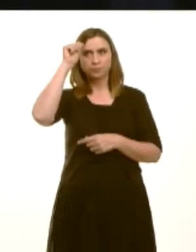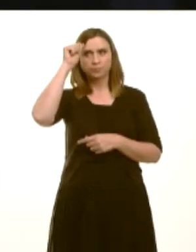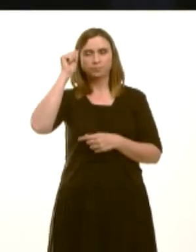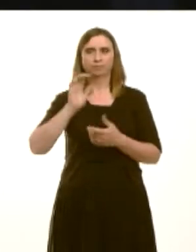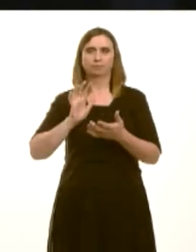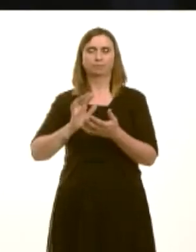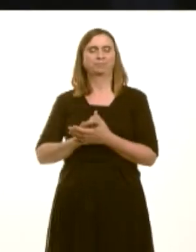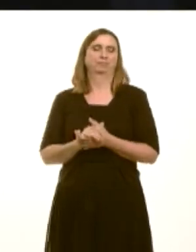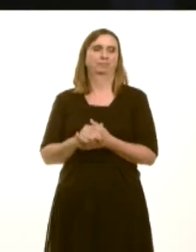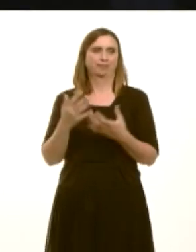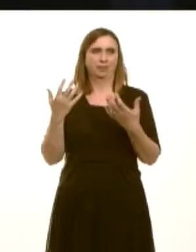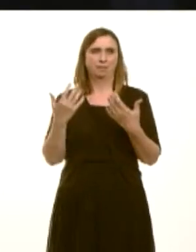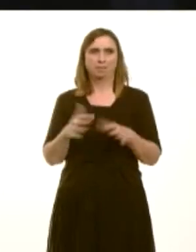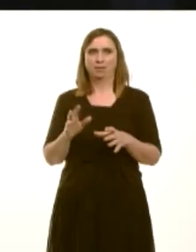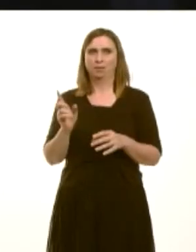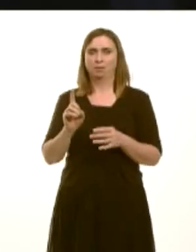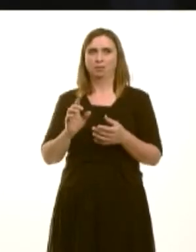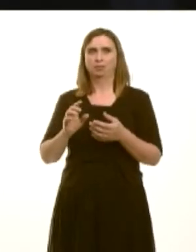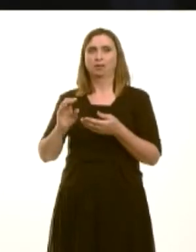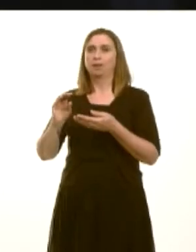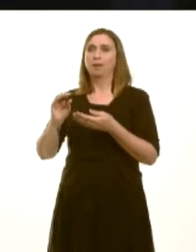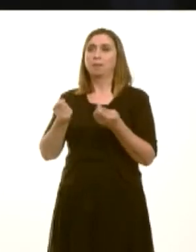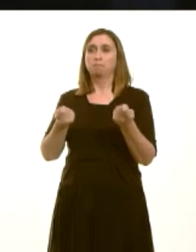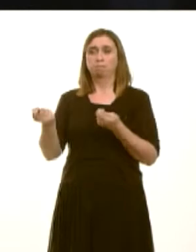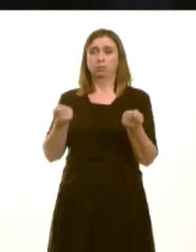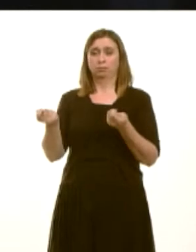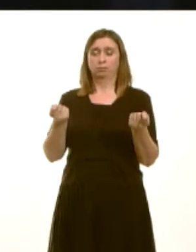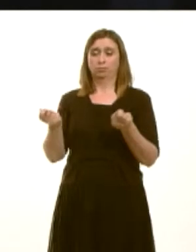that was the concessionary fare funding arrangements with bus operators in Wales on the part of